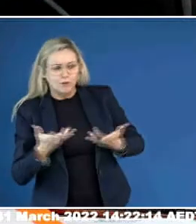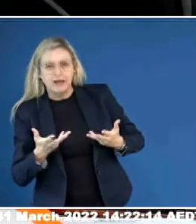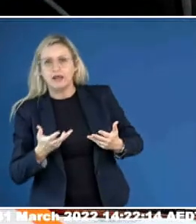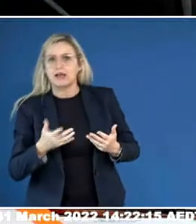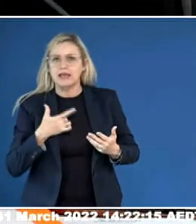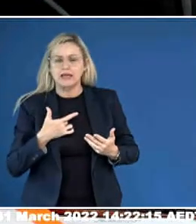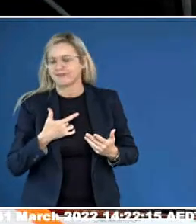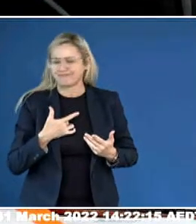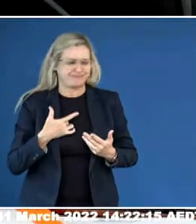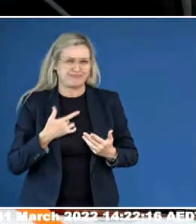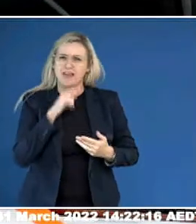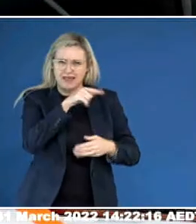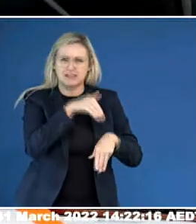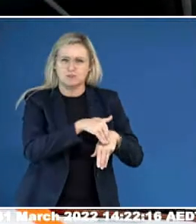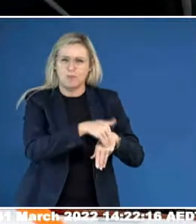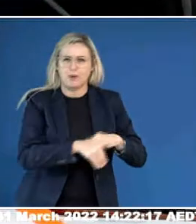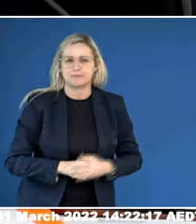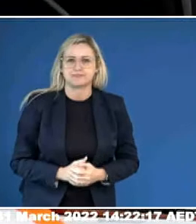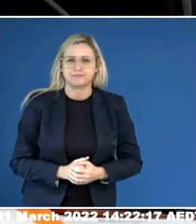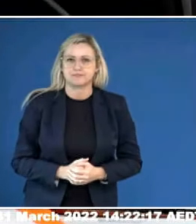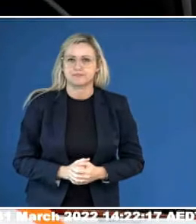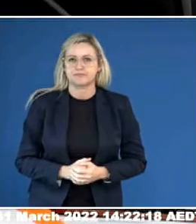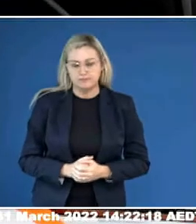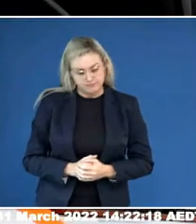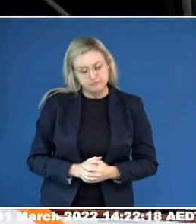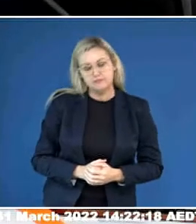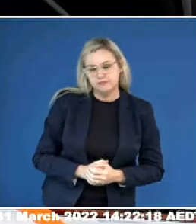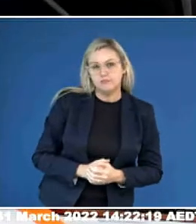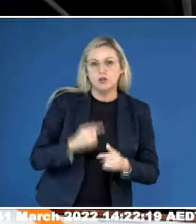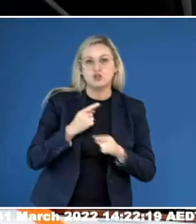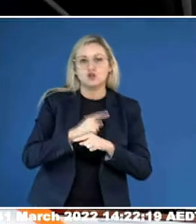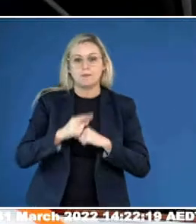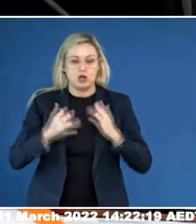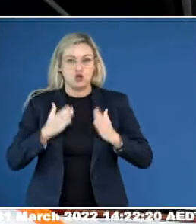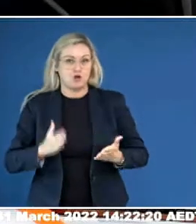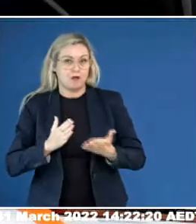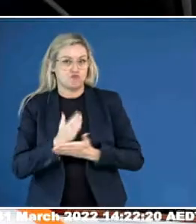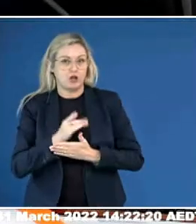I want to turn to human rights and particularly drawing on international human rights conventions.